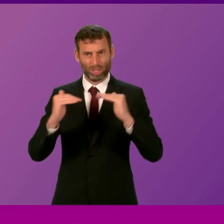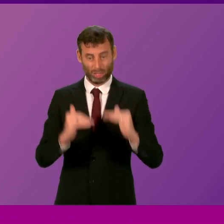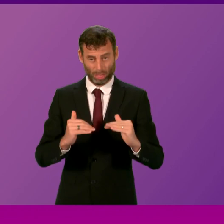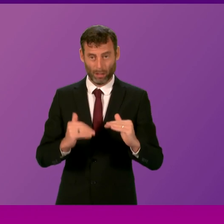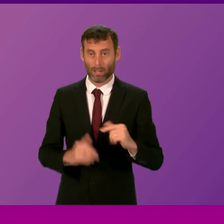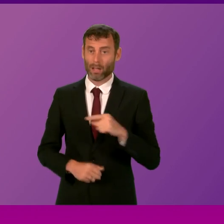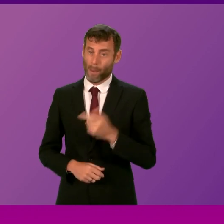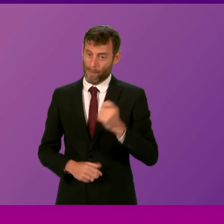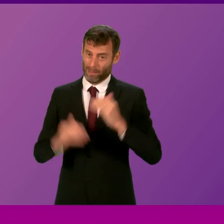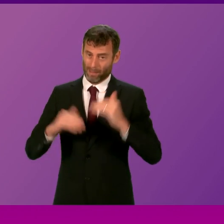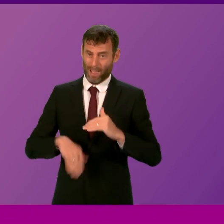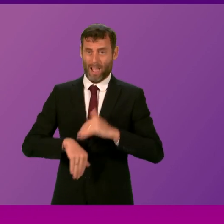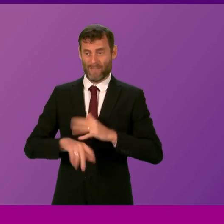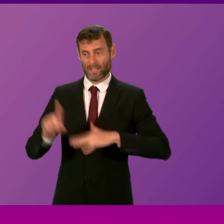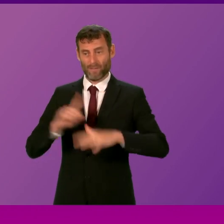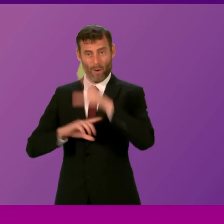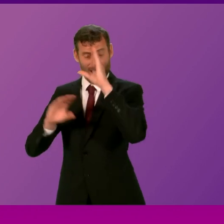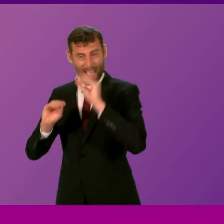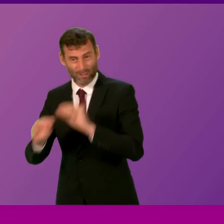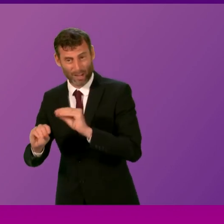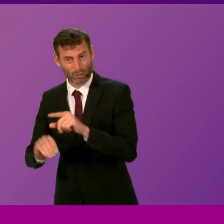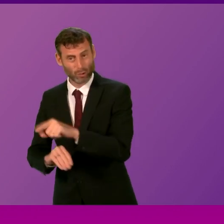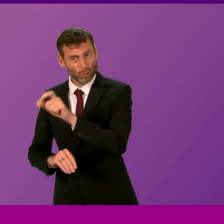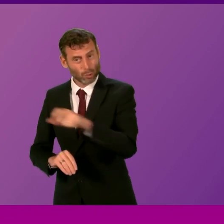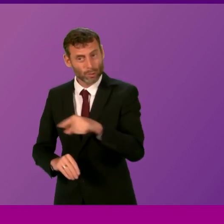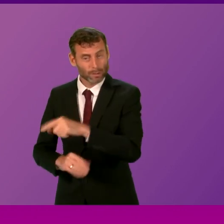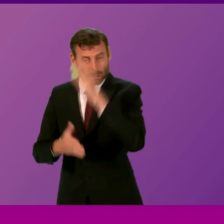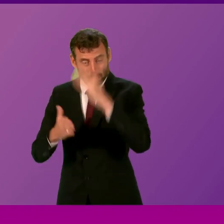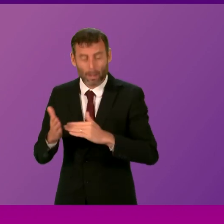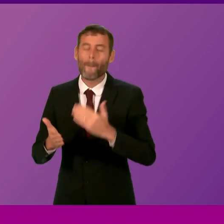system. Will the Deputy First Minister join me in urging university principals in our